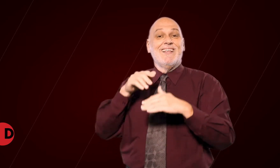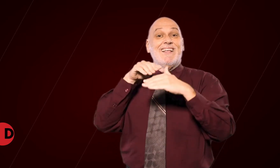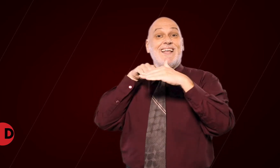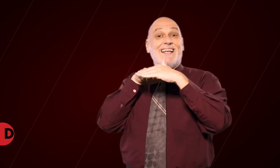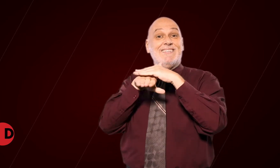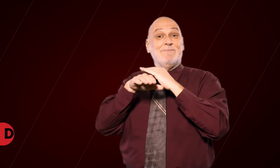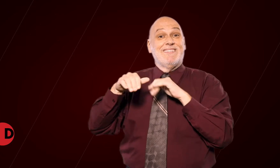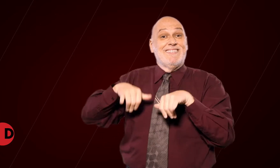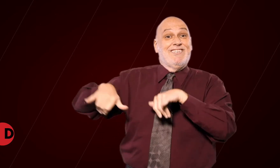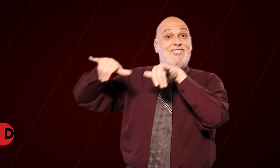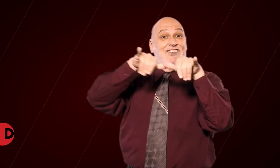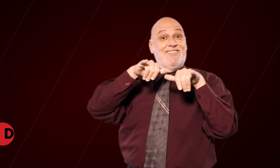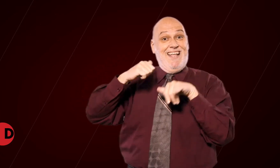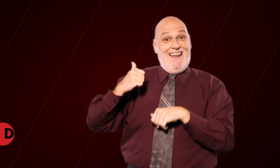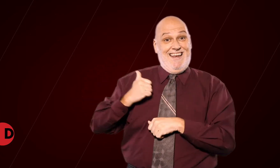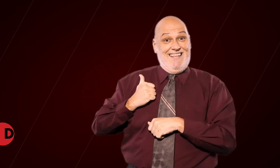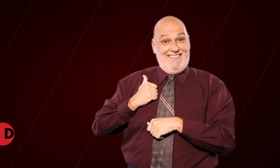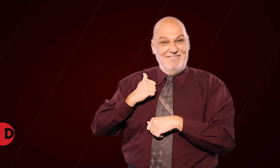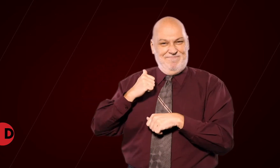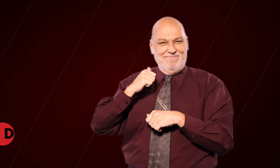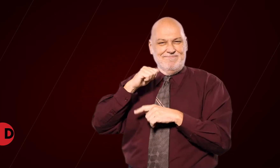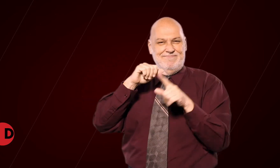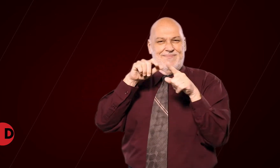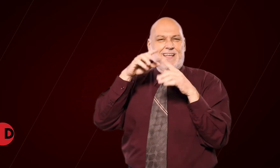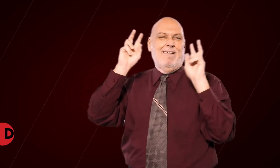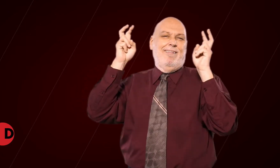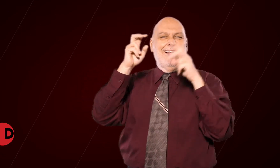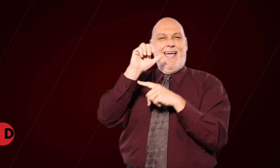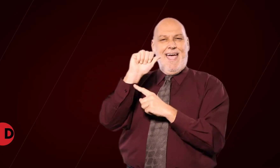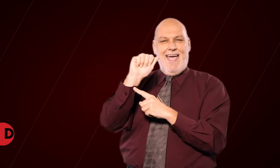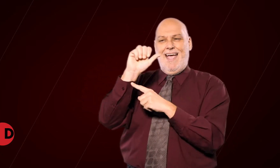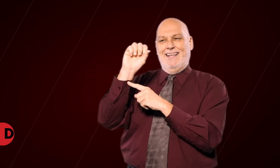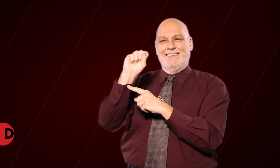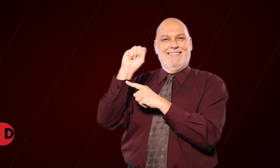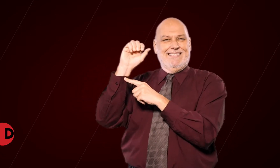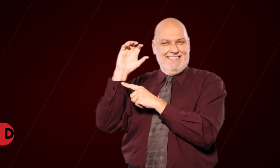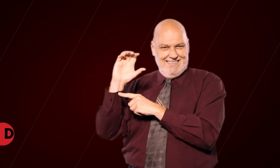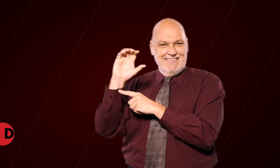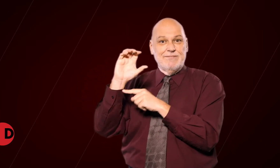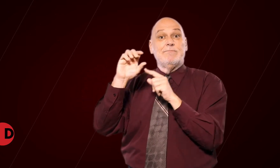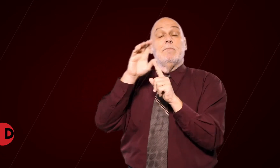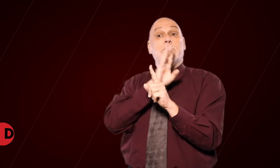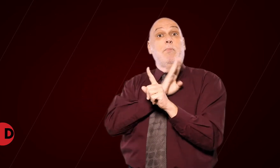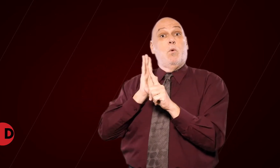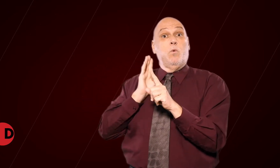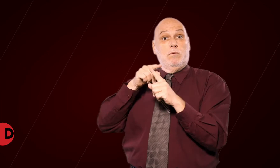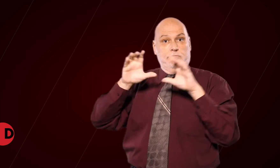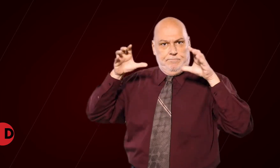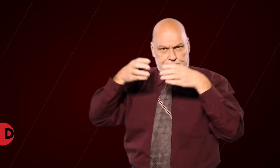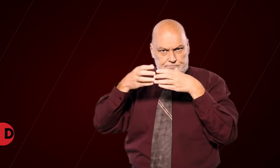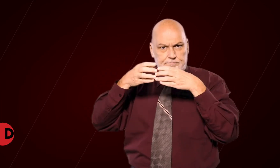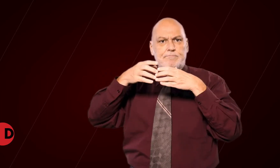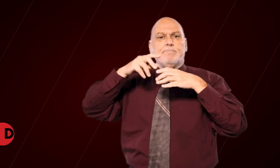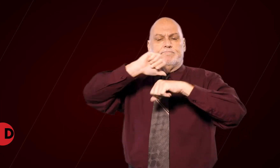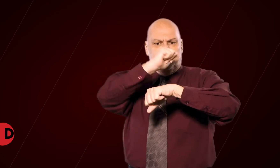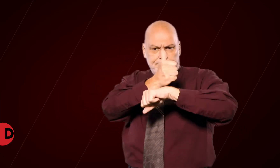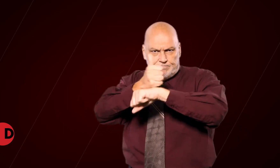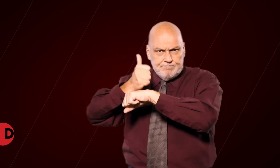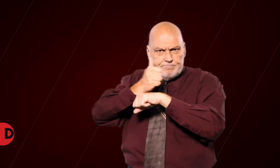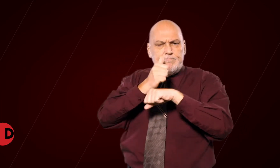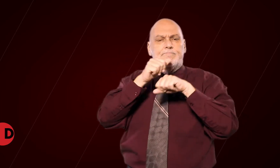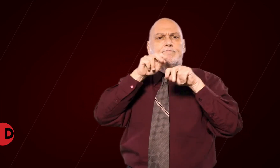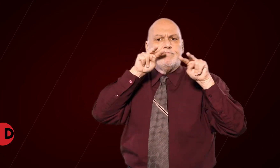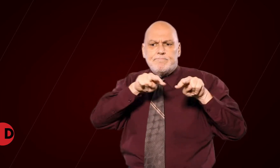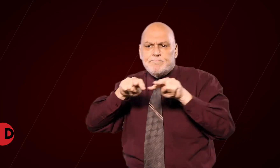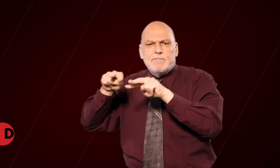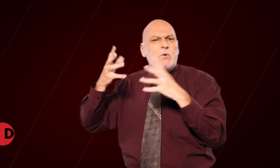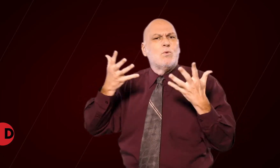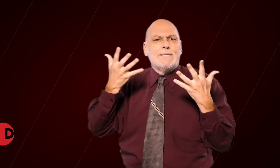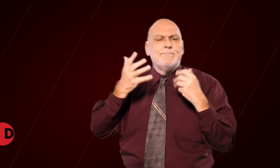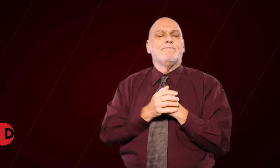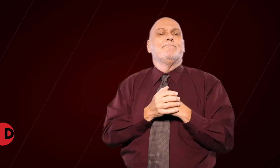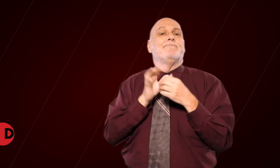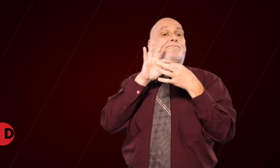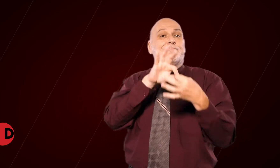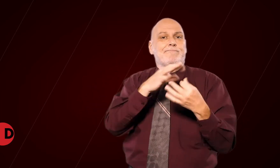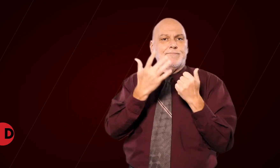The Accessibility Standards Canada board is setting up technical